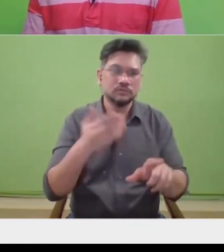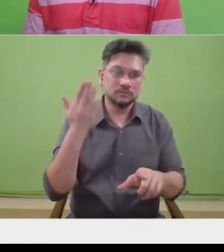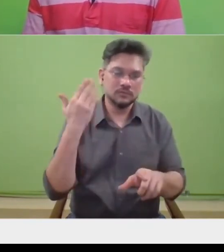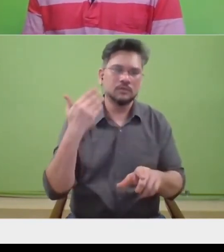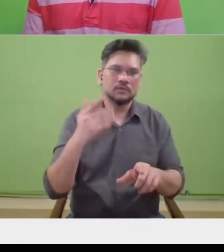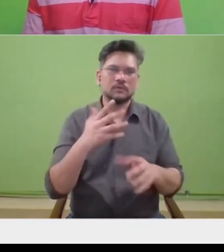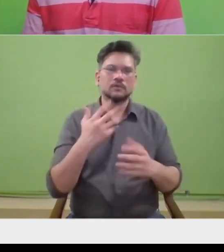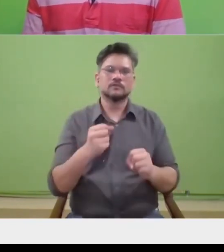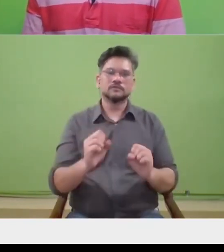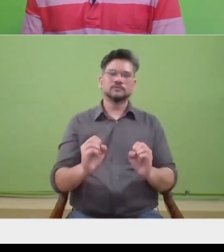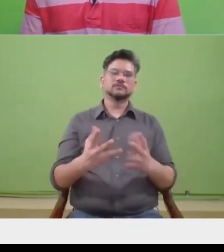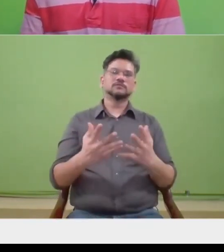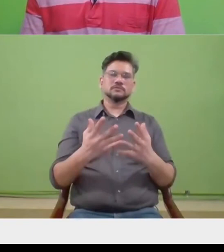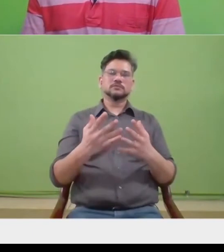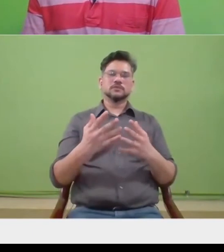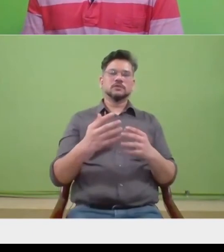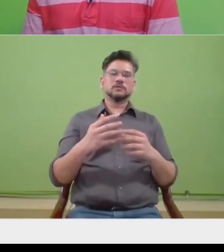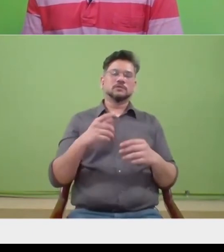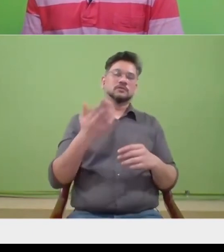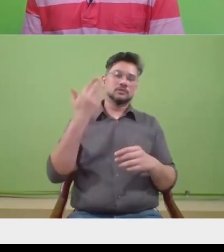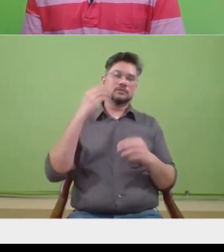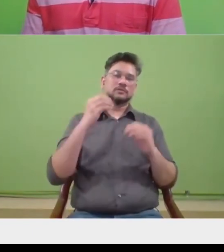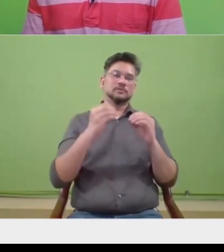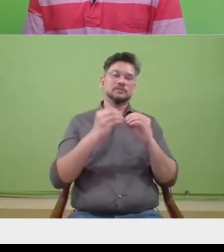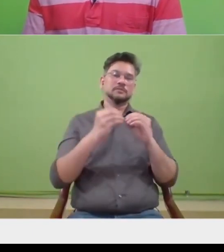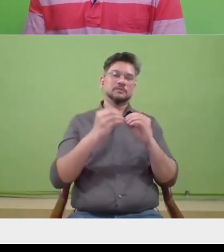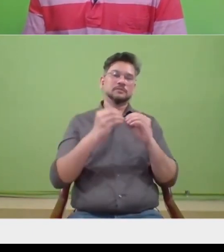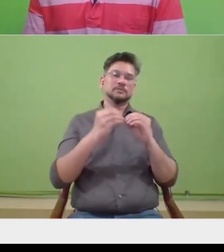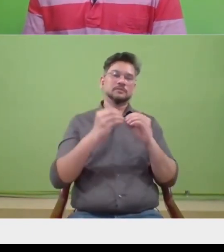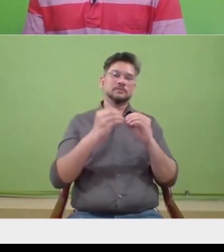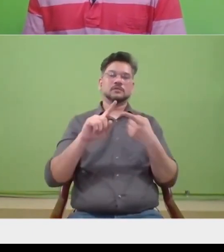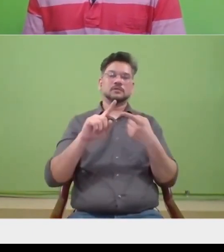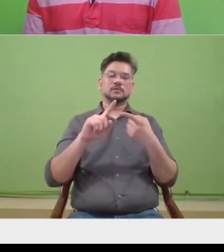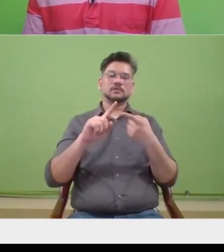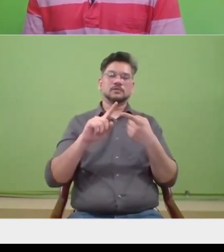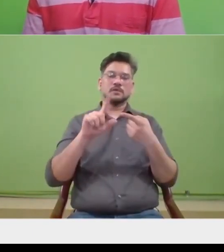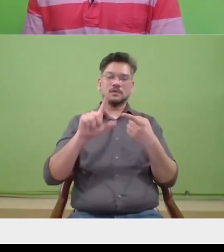this degree called B.El.Ed bachelor of Elementary education it is a four year program